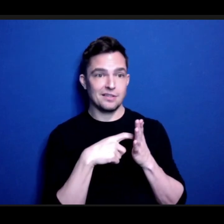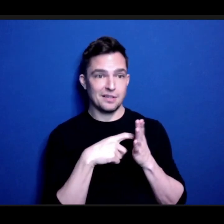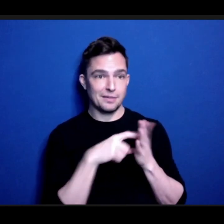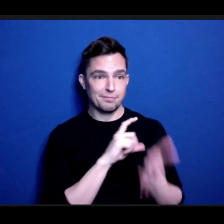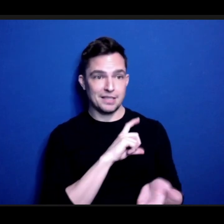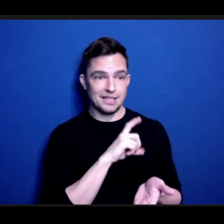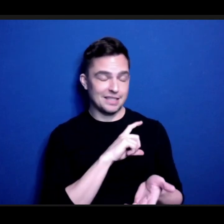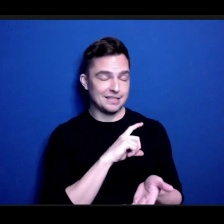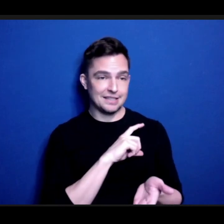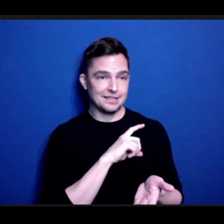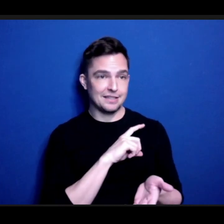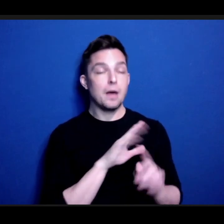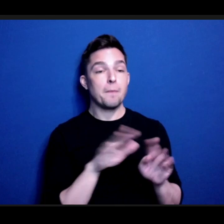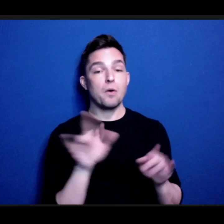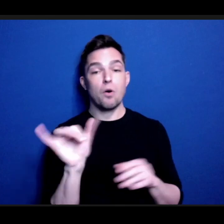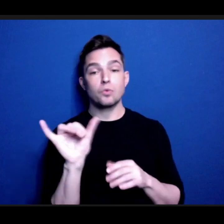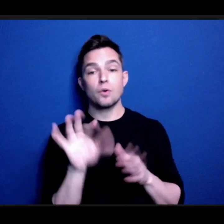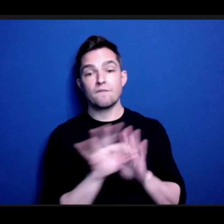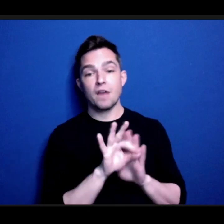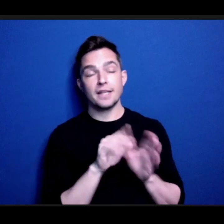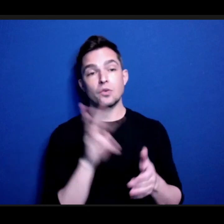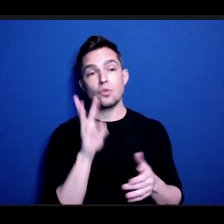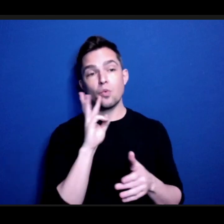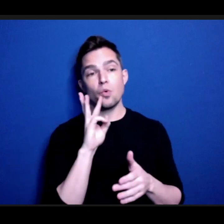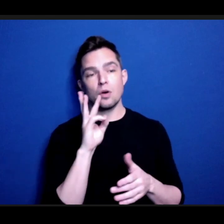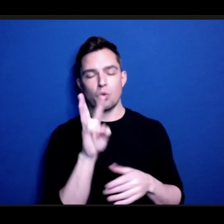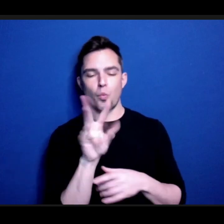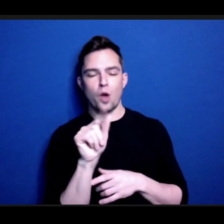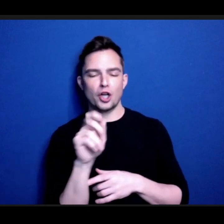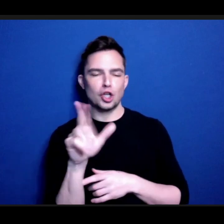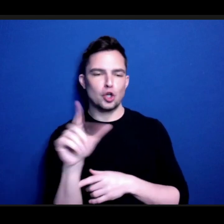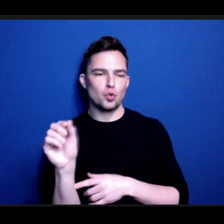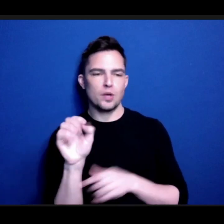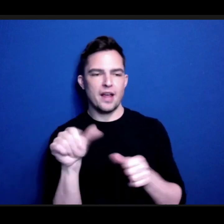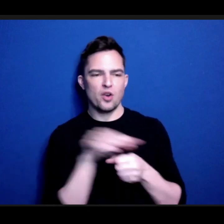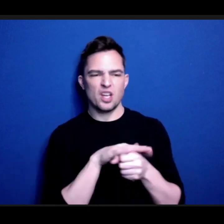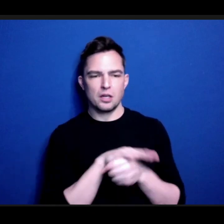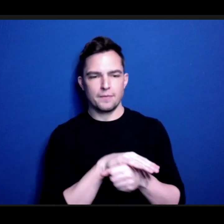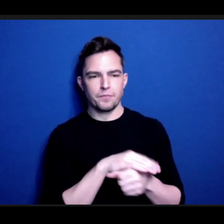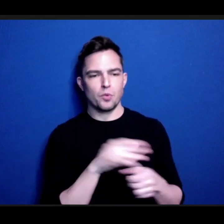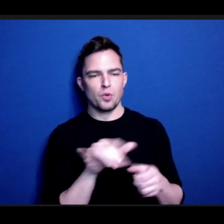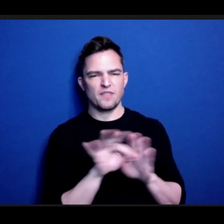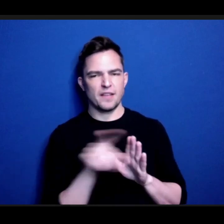But what we also find in Waterloo Region is that with the increasing number of coloured